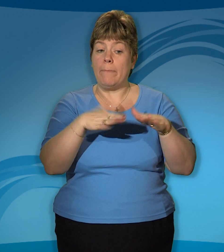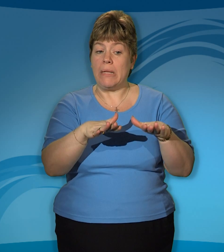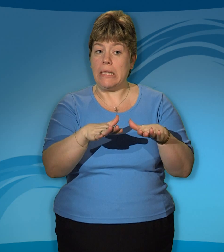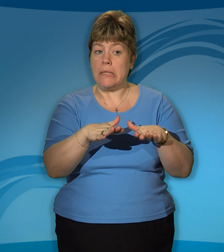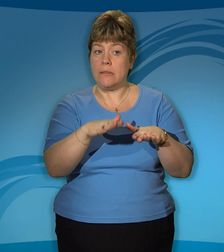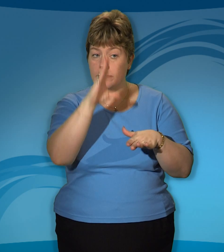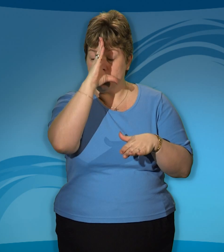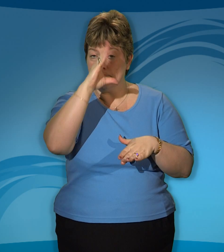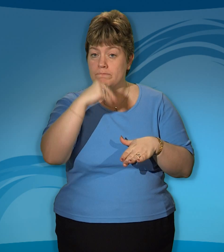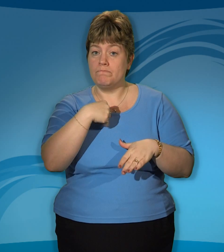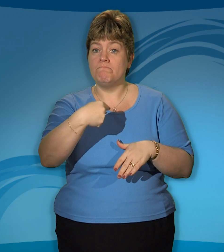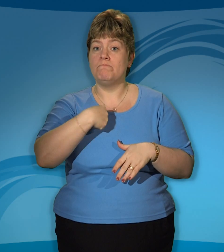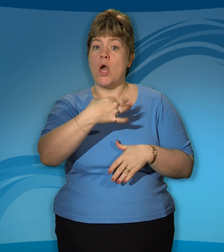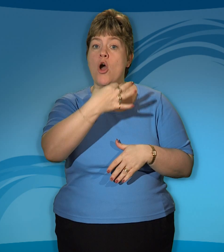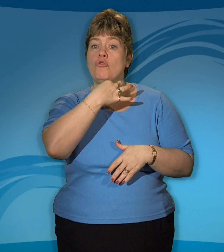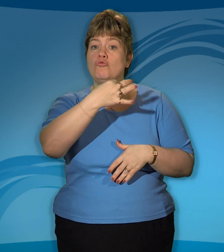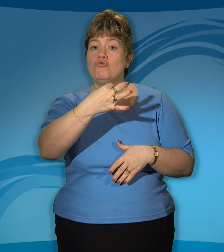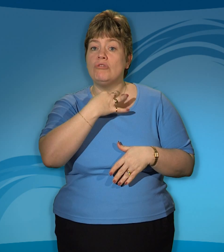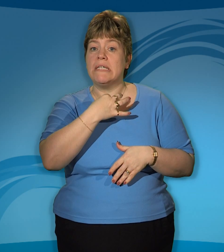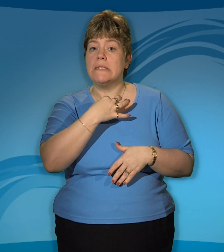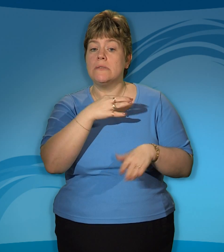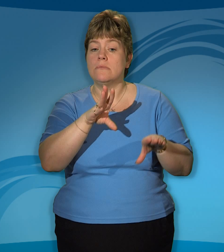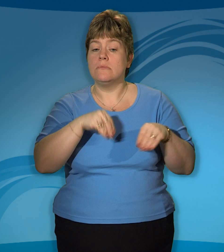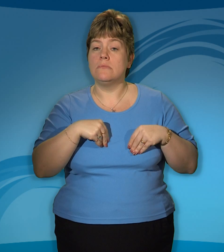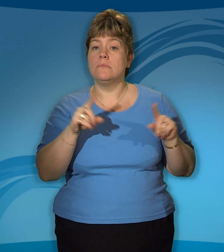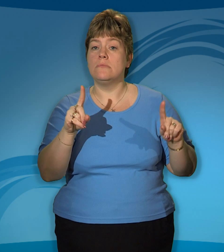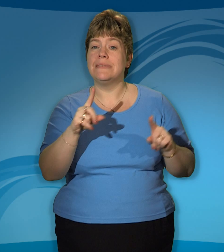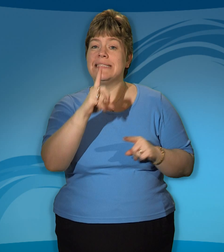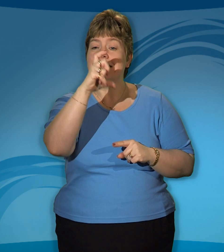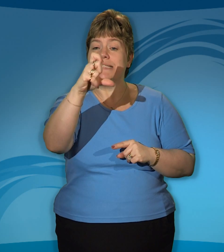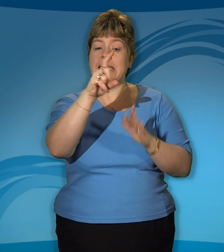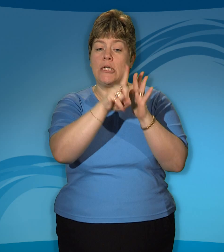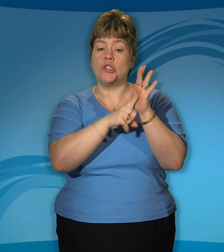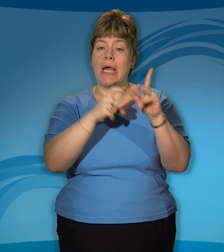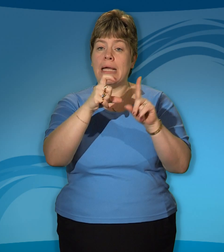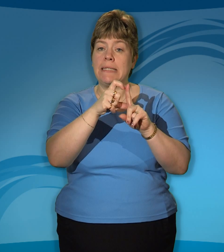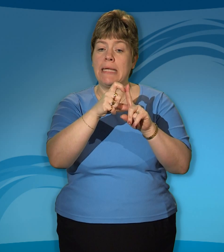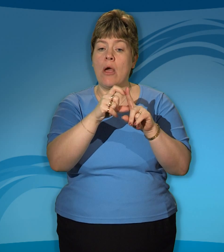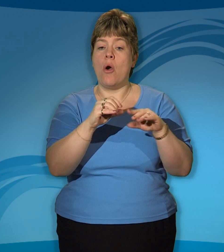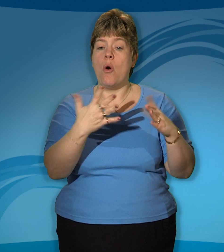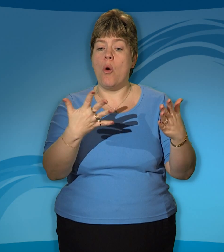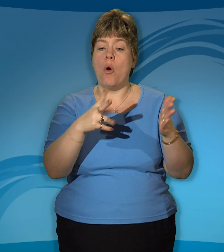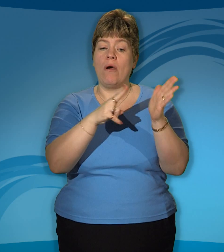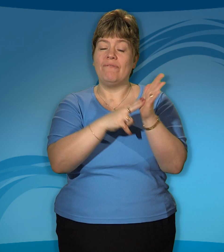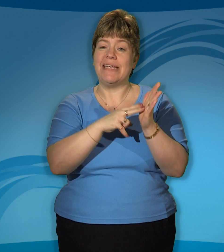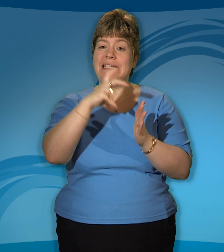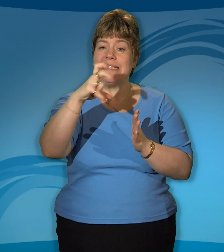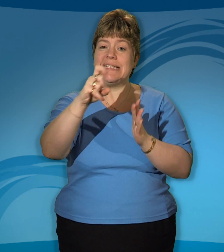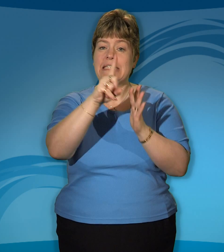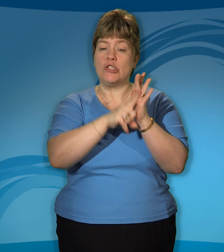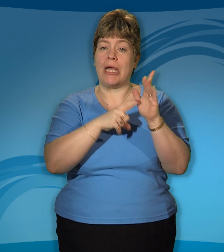Have you ever been notified that you are at increased risk of CJD or vCJD,